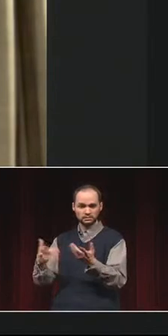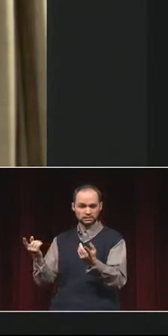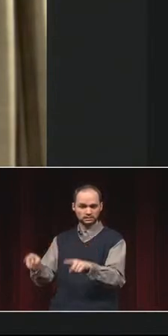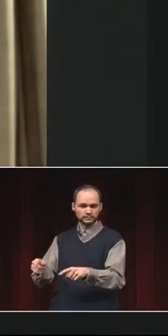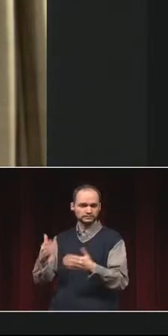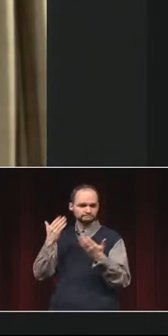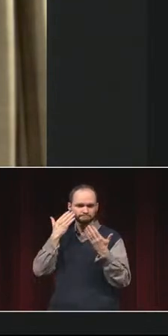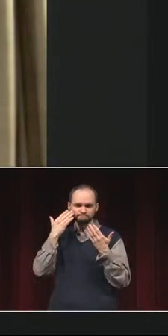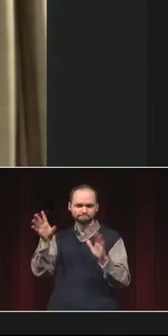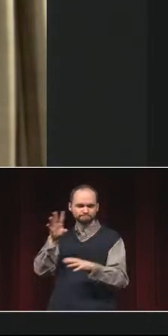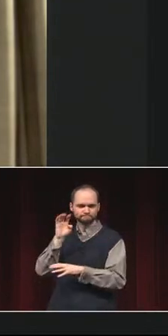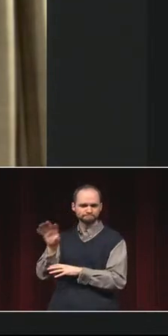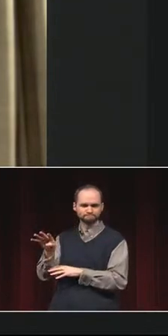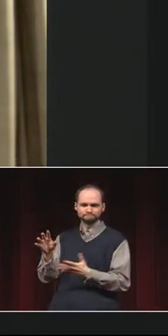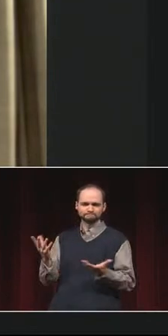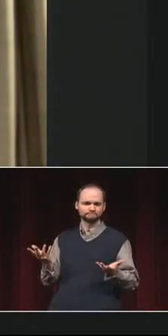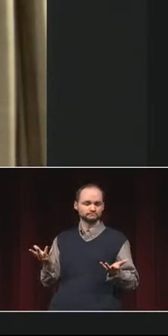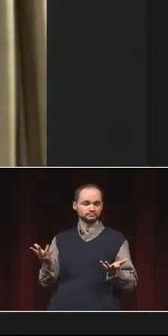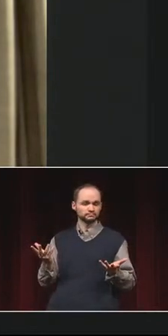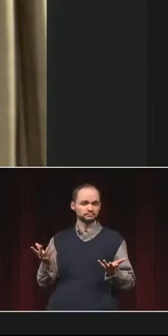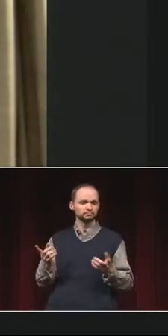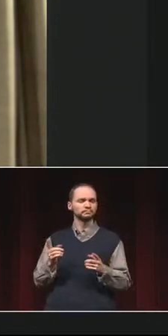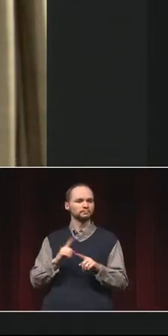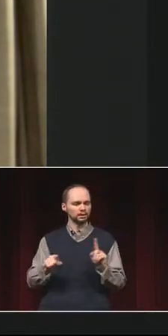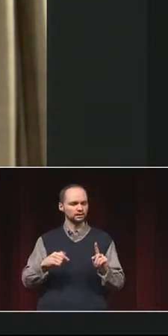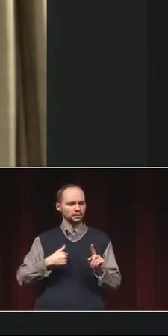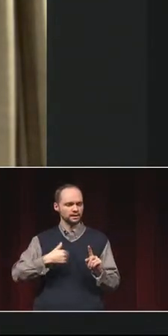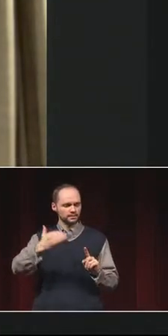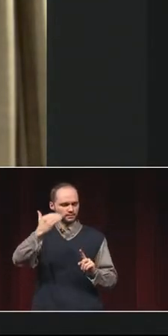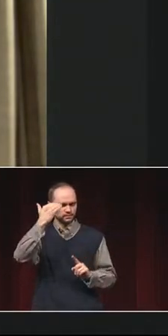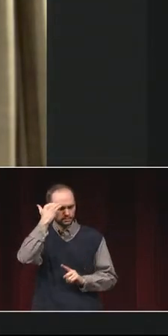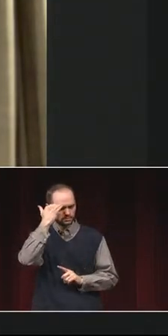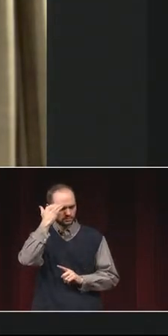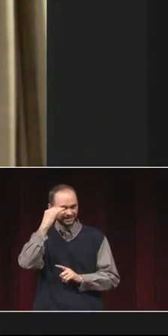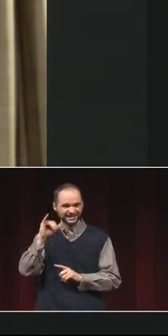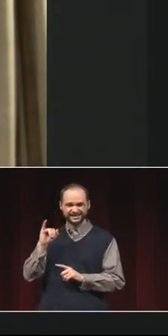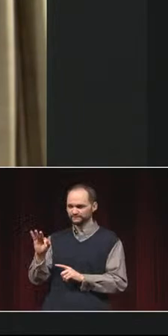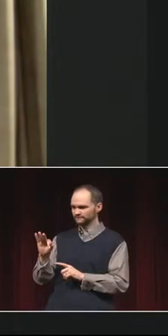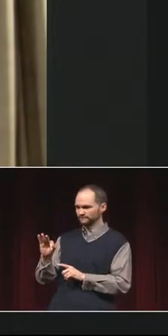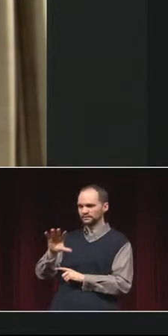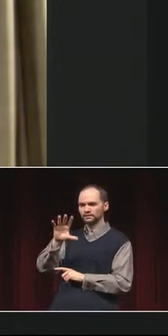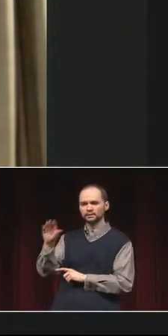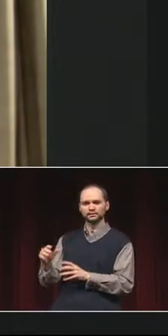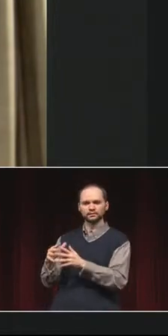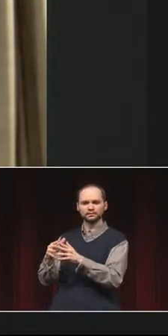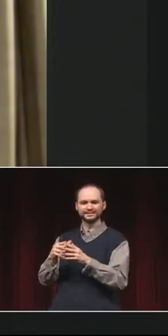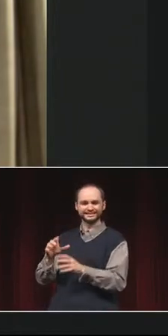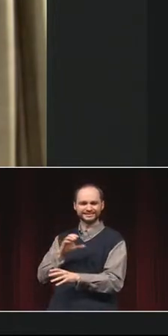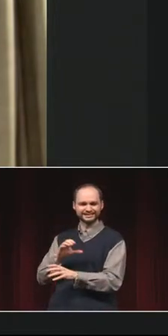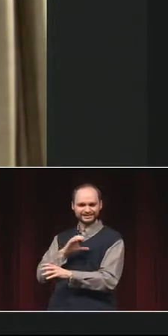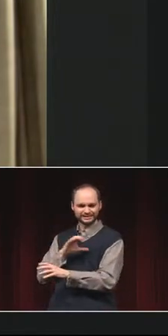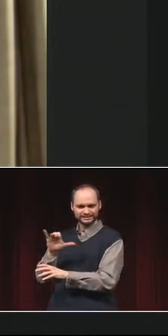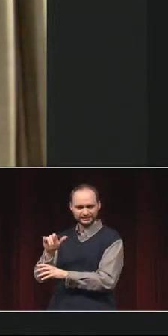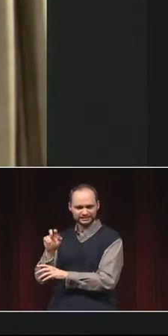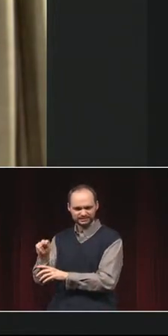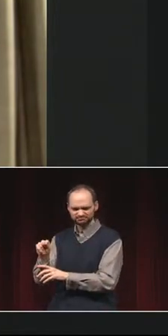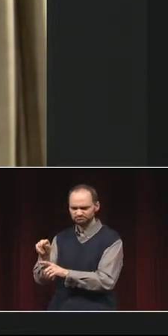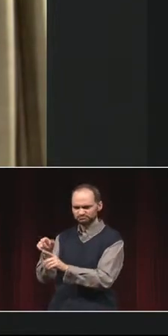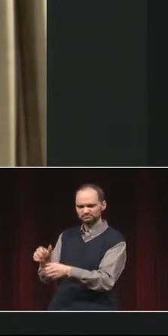if the African American citizens of Montgomery Alabama can peacefully protest the Montgomery bus